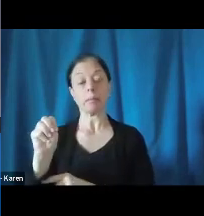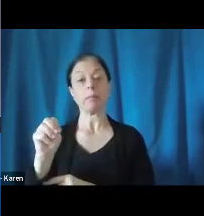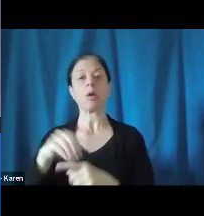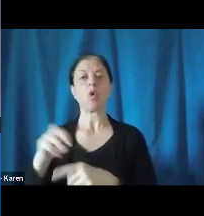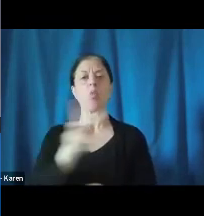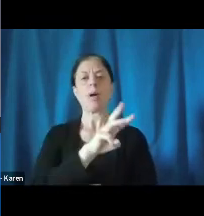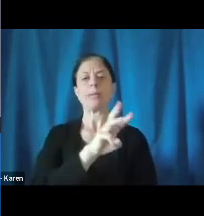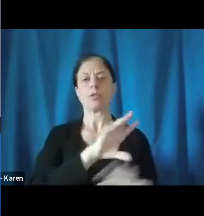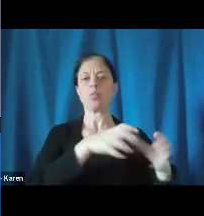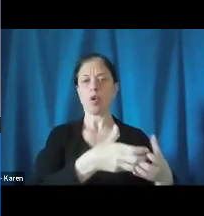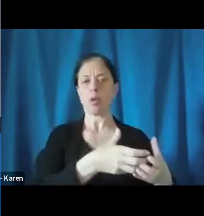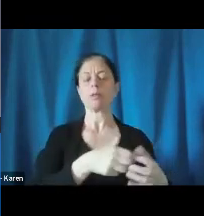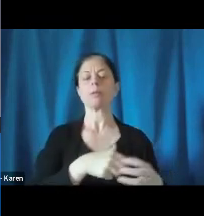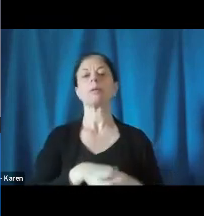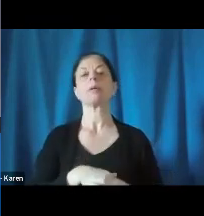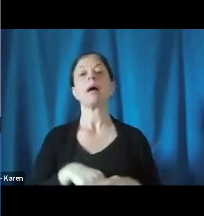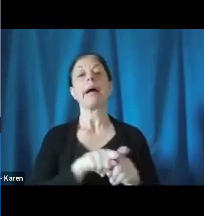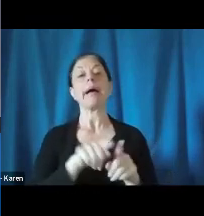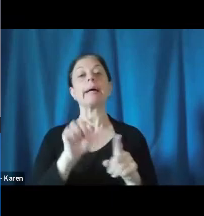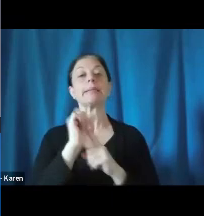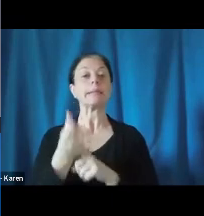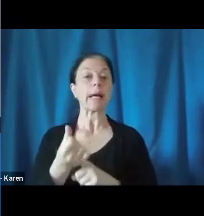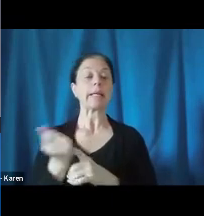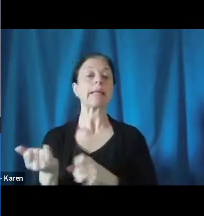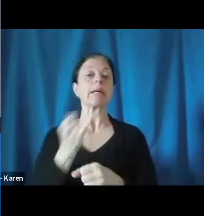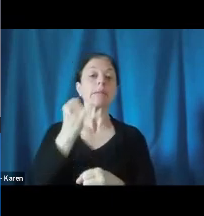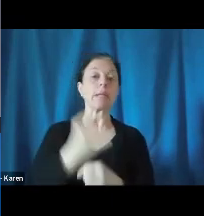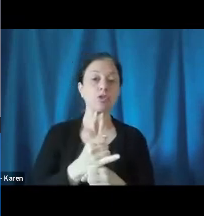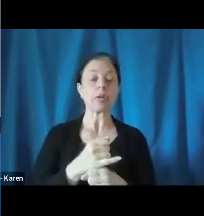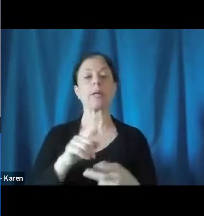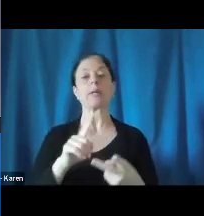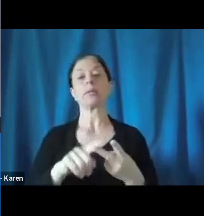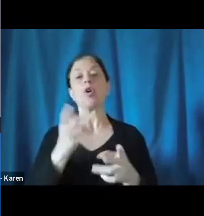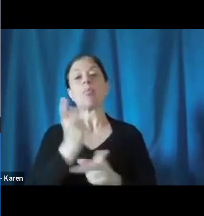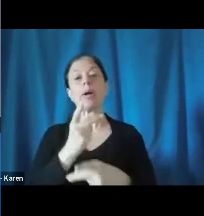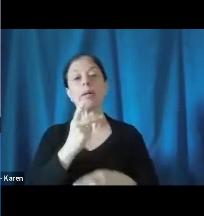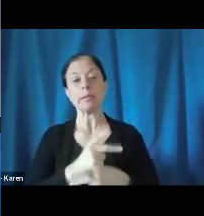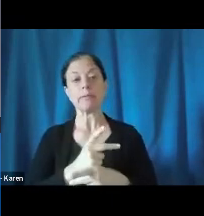But due to the Industrial Revolution and capitalism, particularly in the western